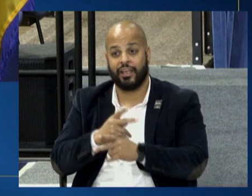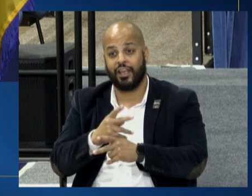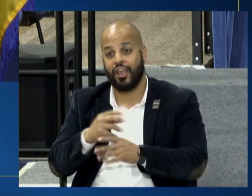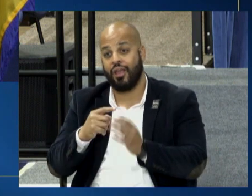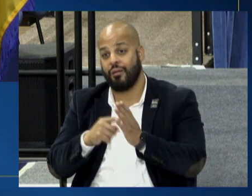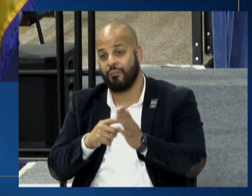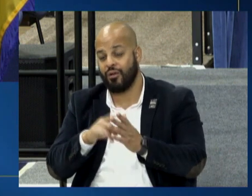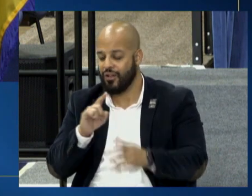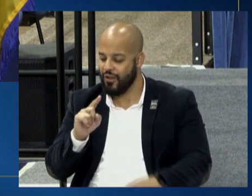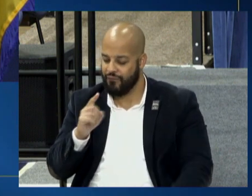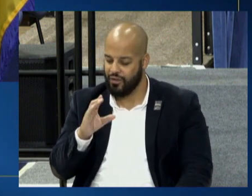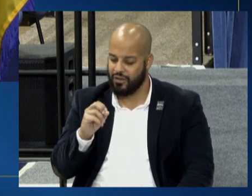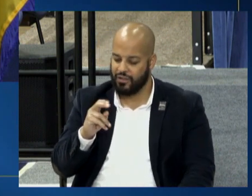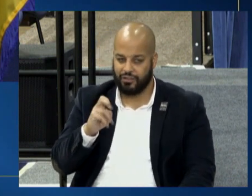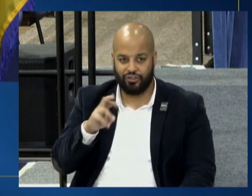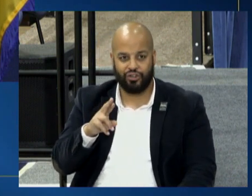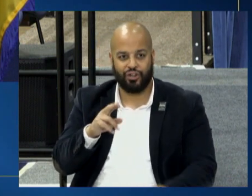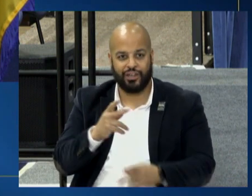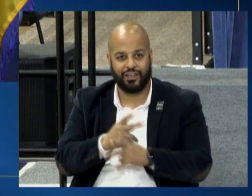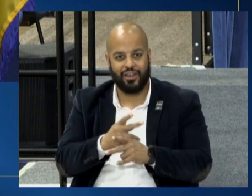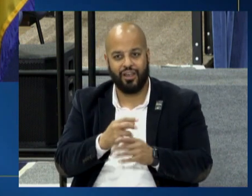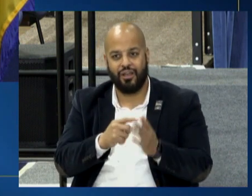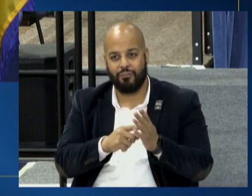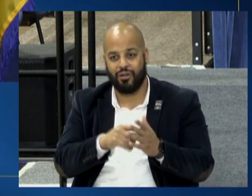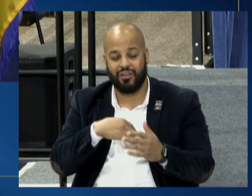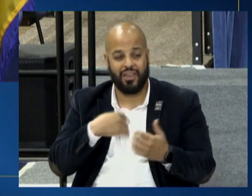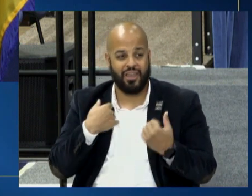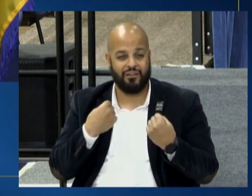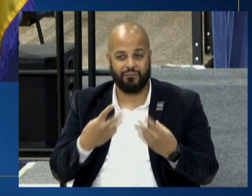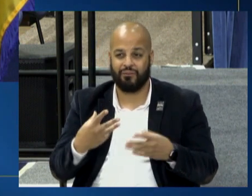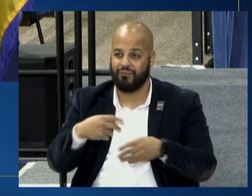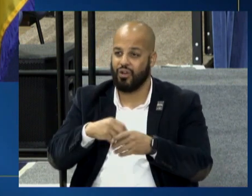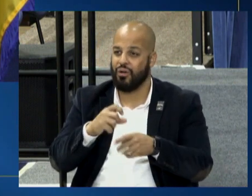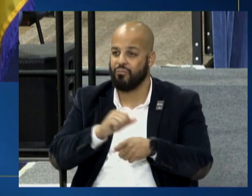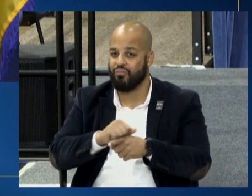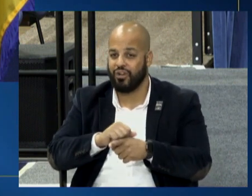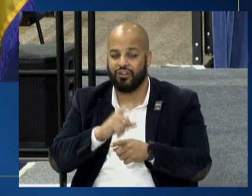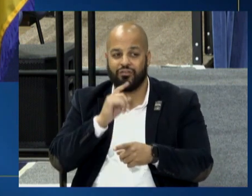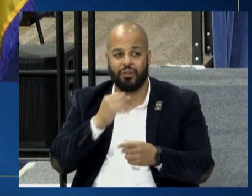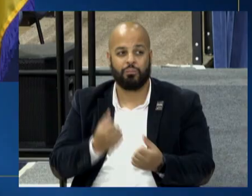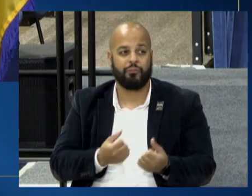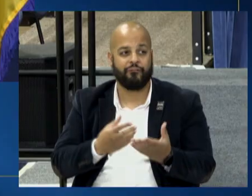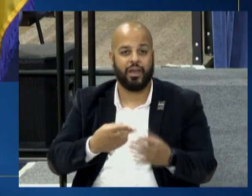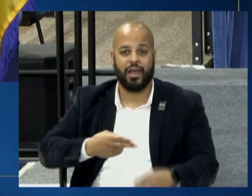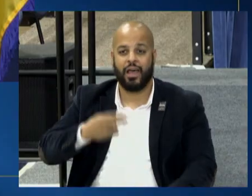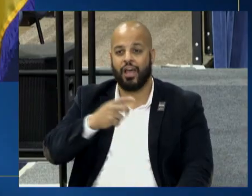which was a catalyst for many oncology practices to provide high-quality, person-centered care.